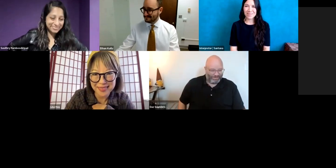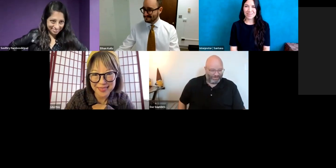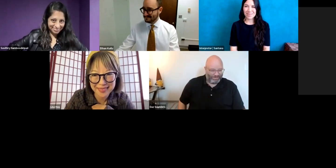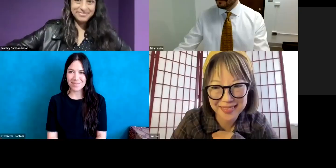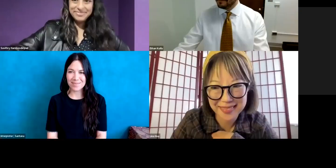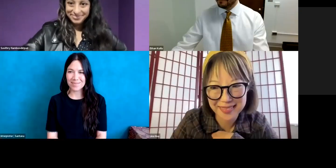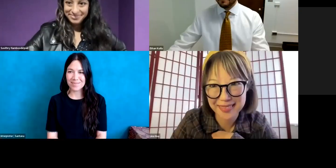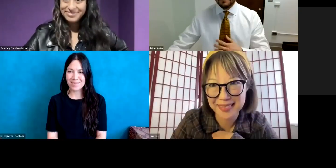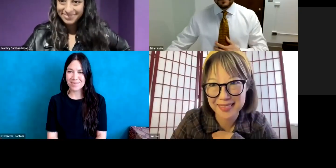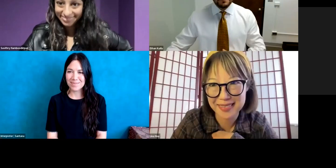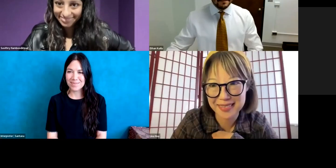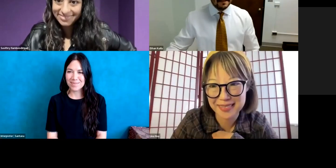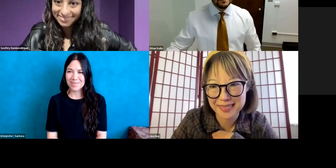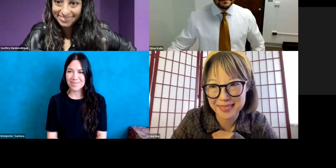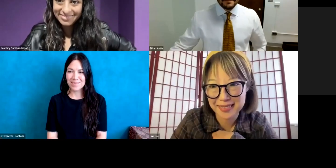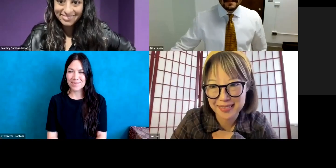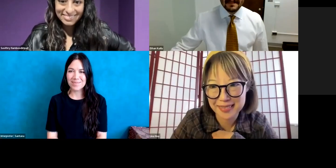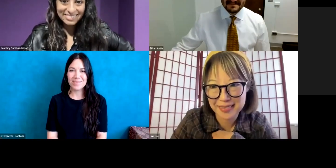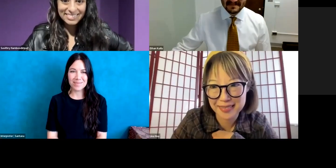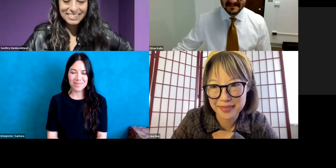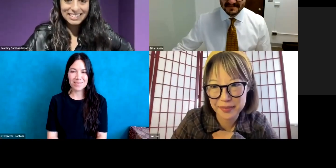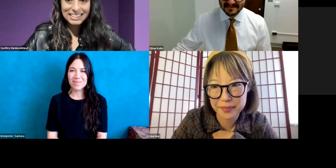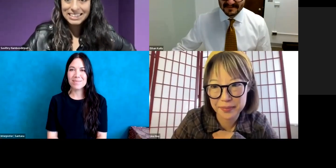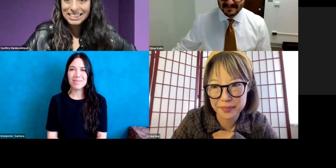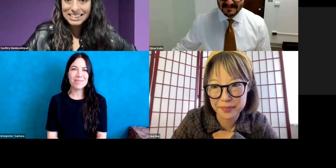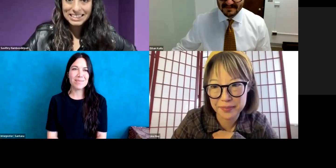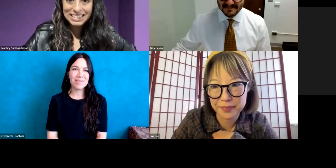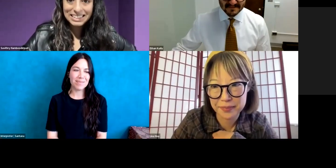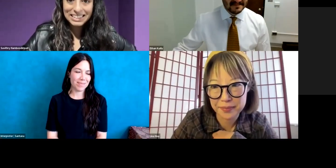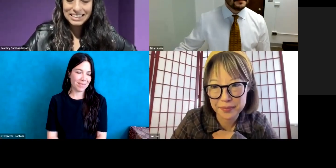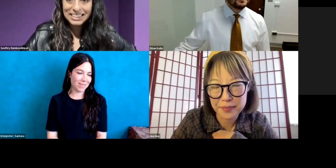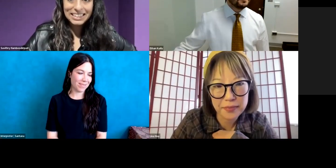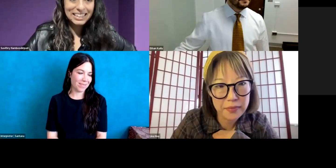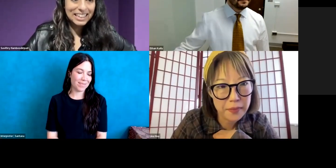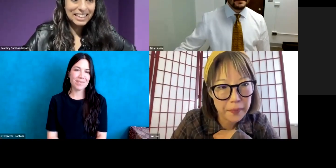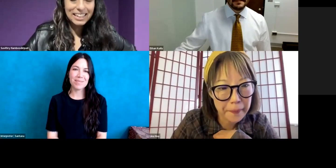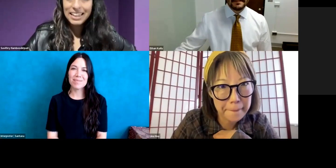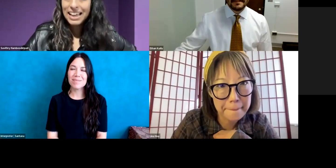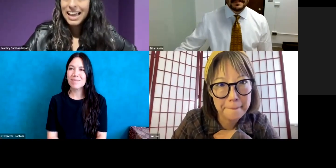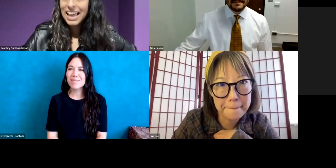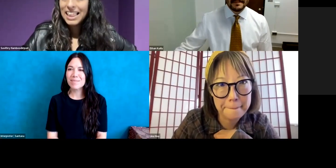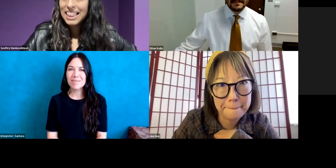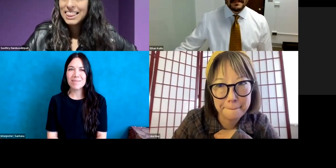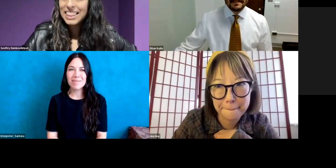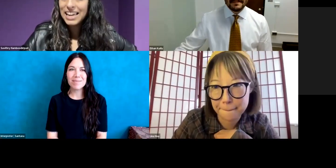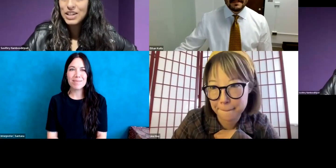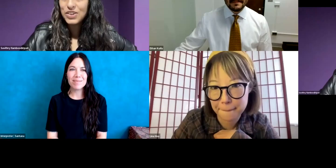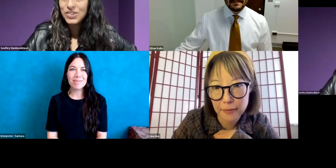Thank you, thank you very much. Thank you.